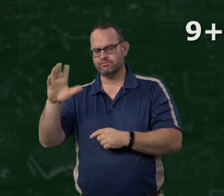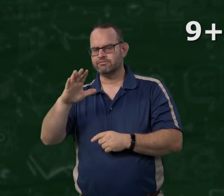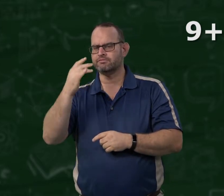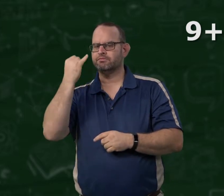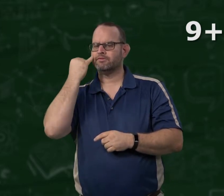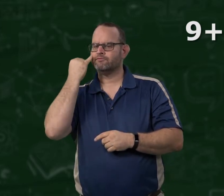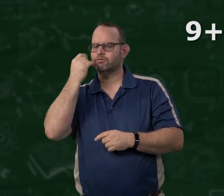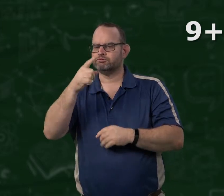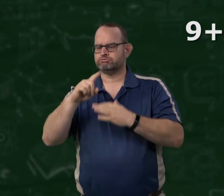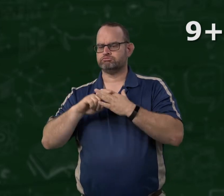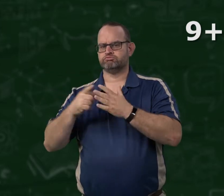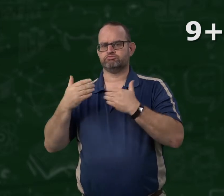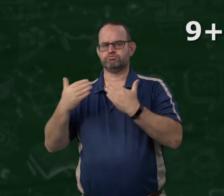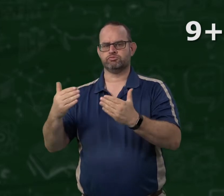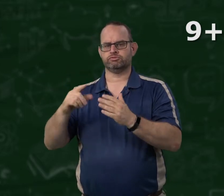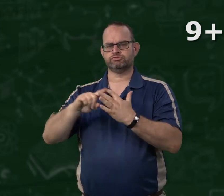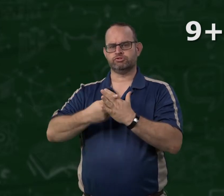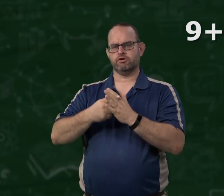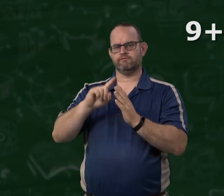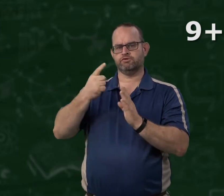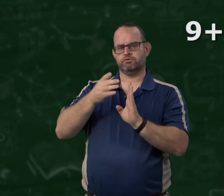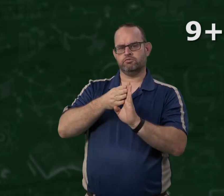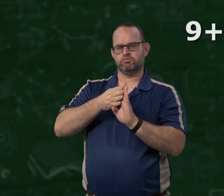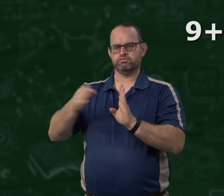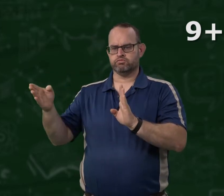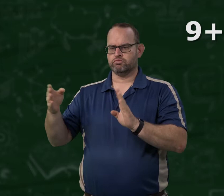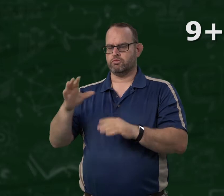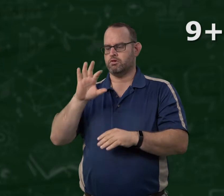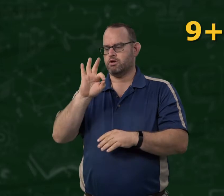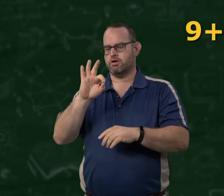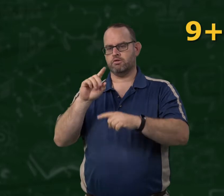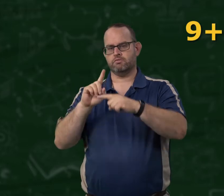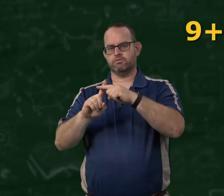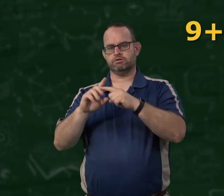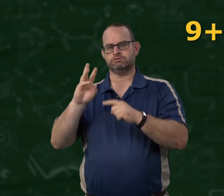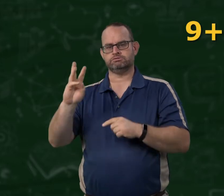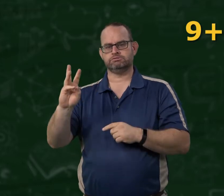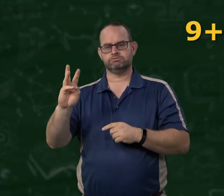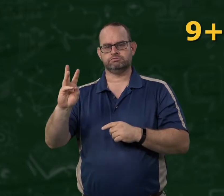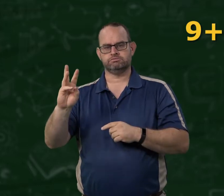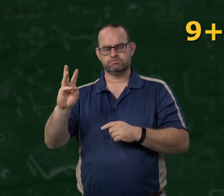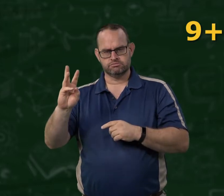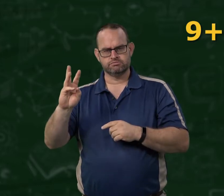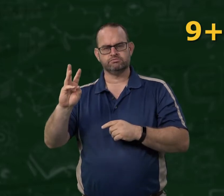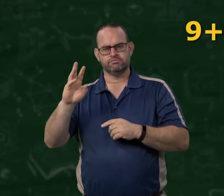if we had solved the equation left to right, that would have been 9+6,